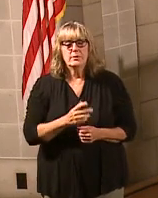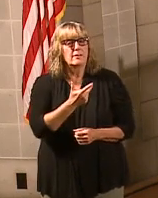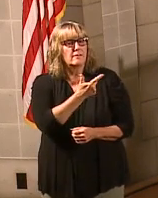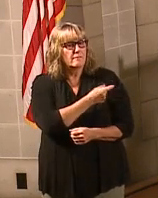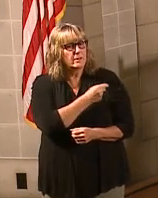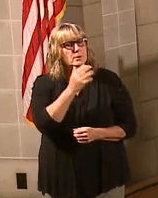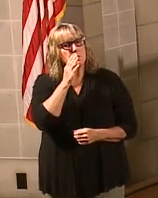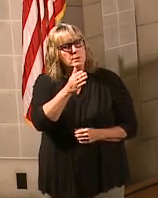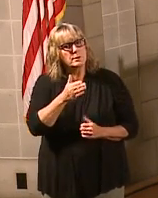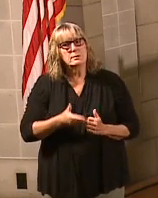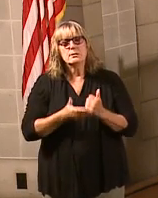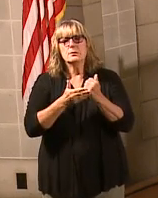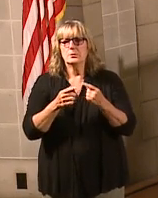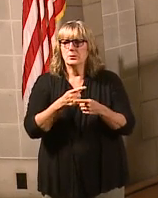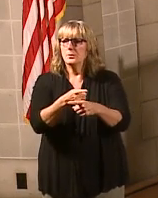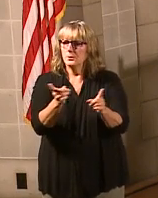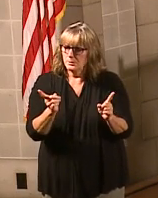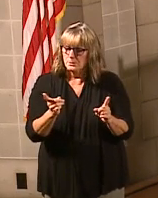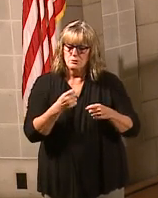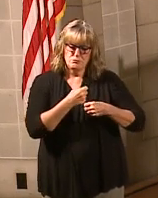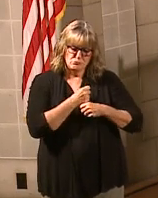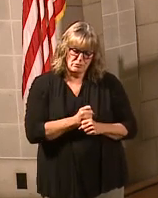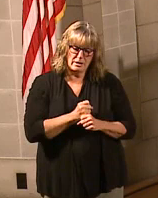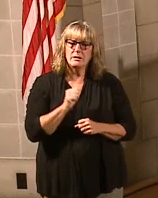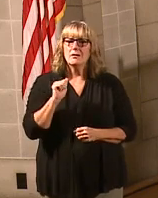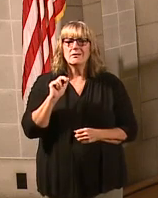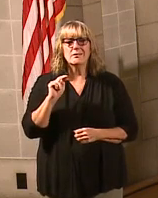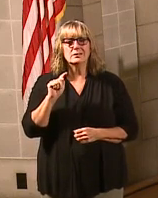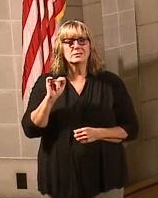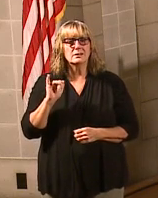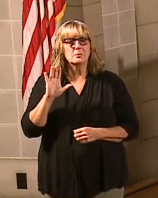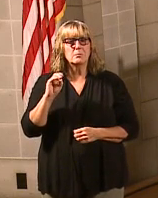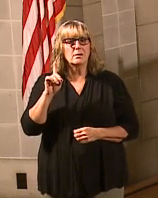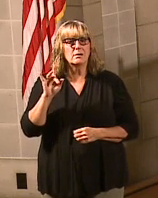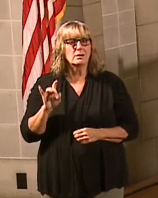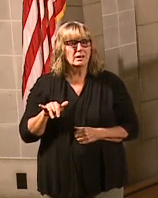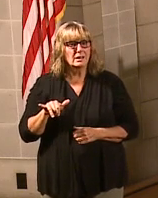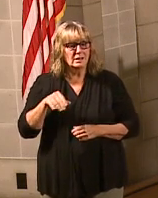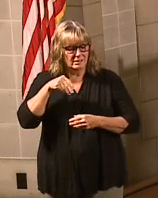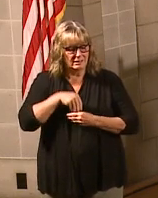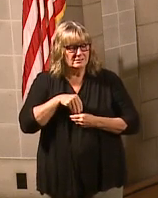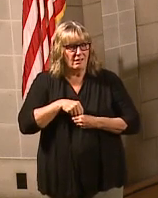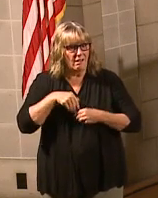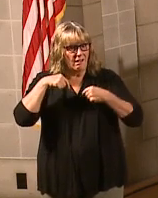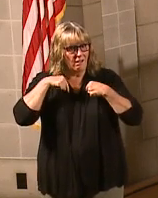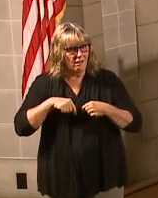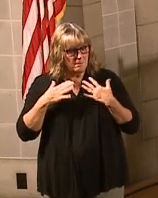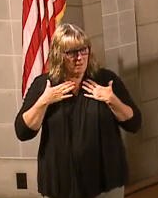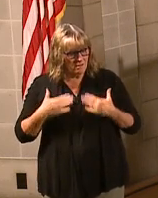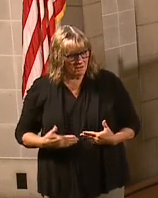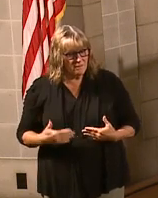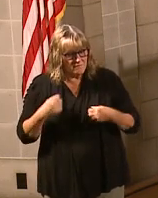VACCINE. WE KNOW FROM OUR EXPERIENCE HERE